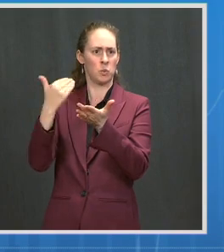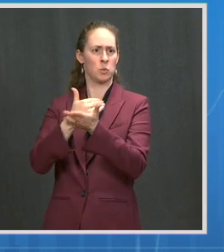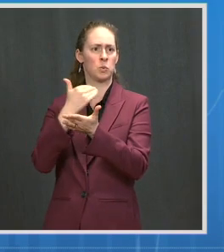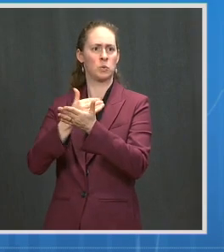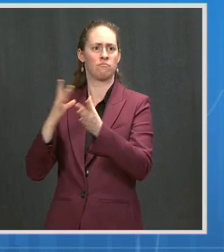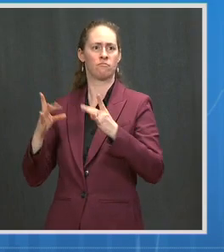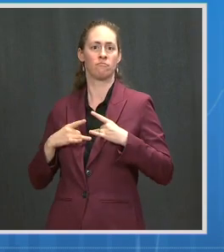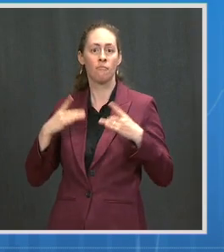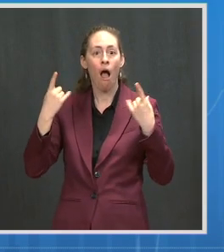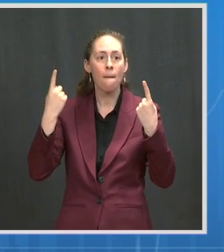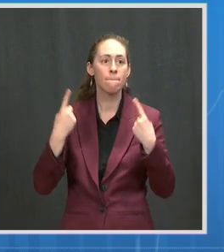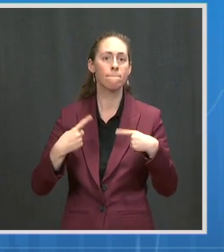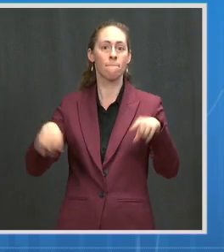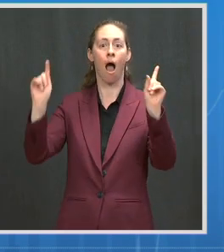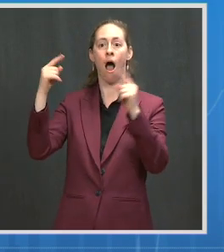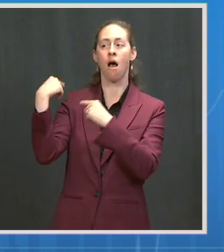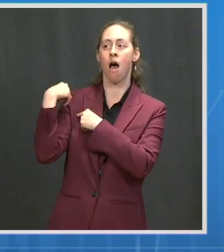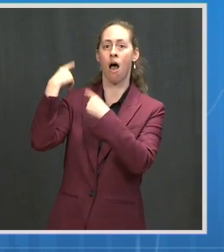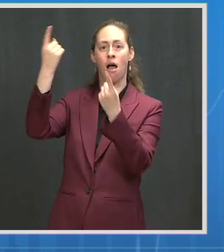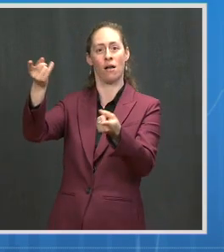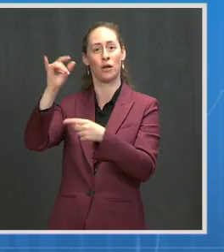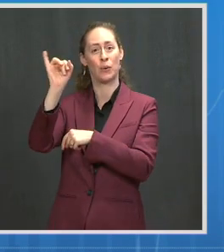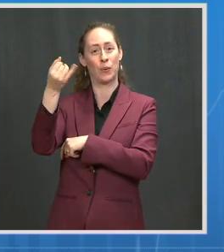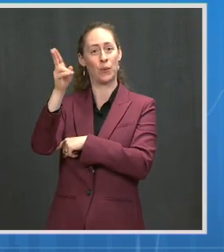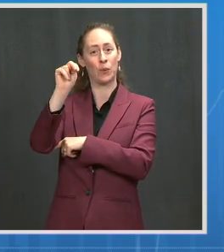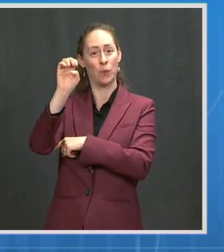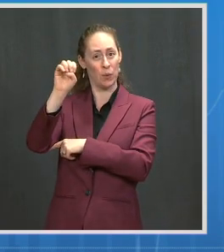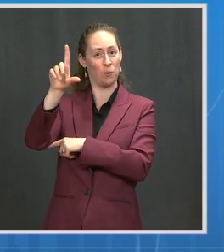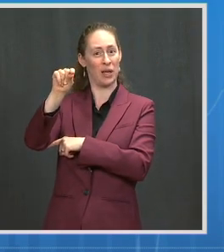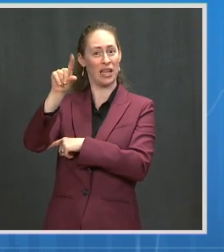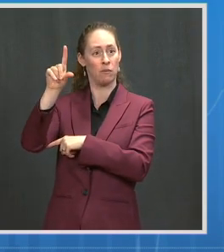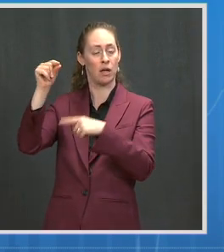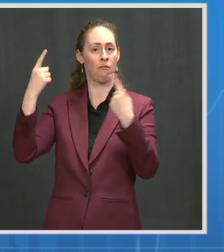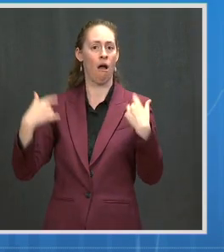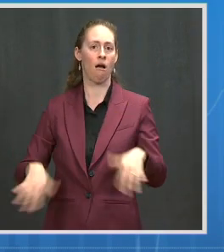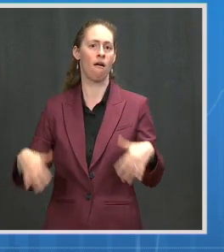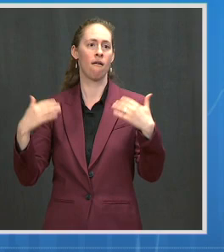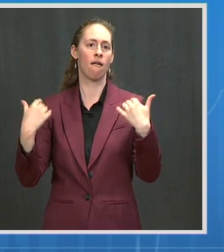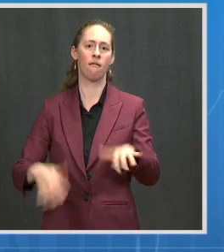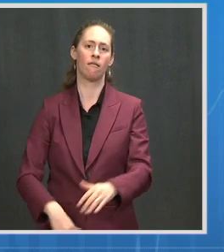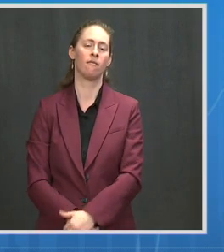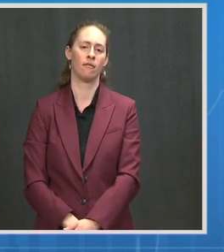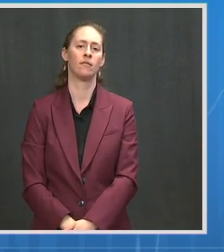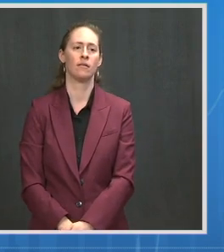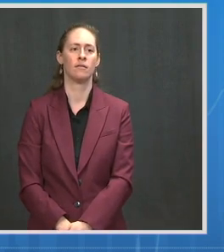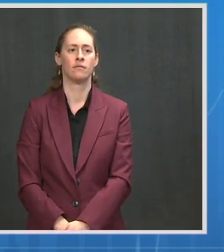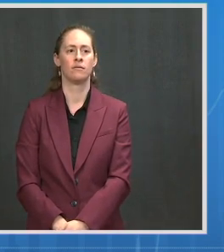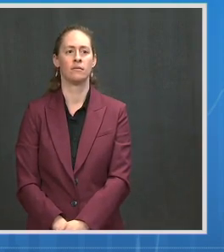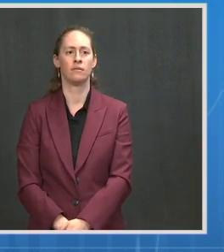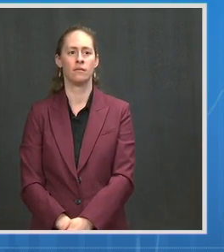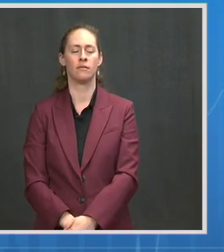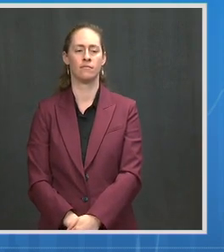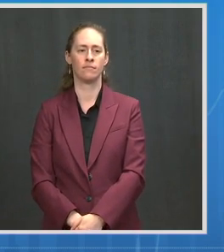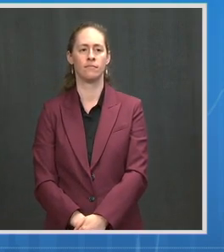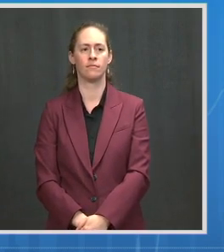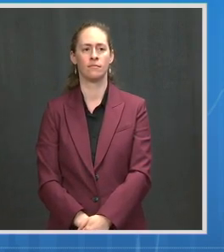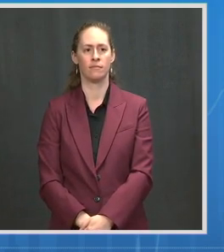The seven-day average of hospital admissions is 3,500 -- again, a positive sign with another back-to-back decrease